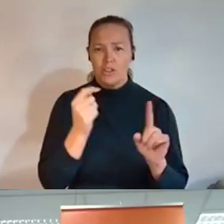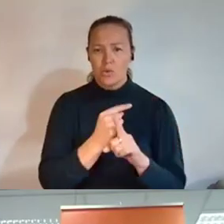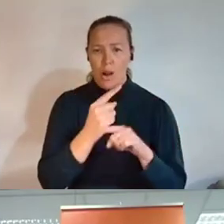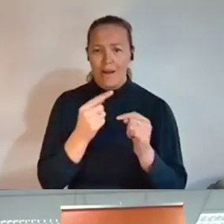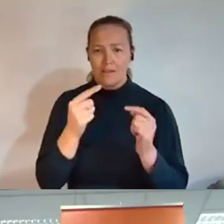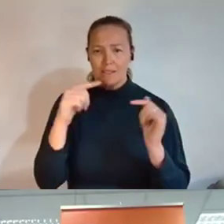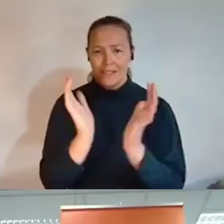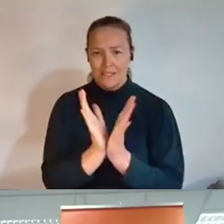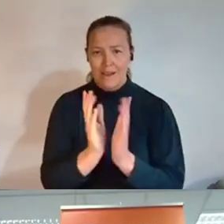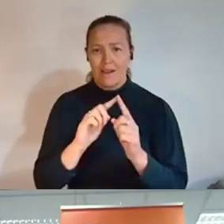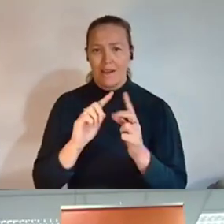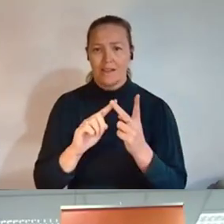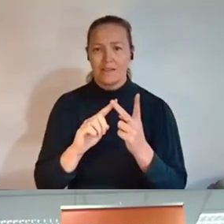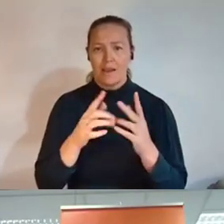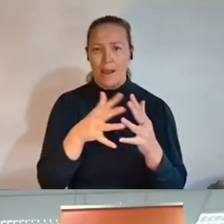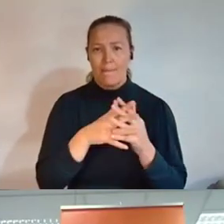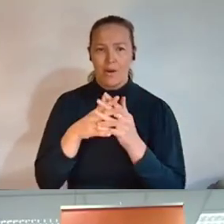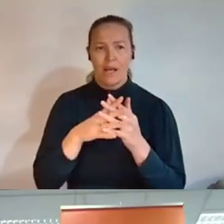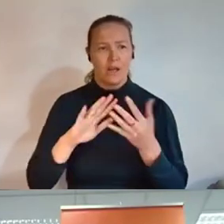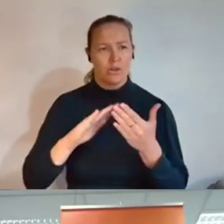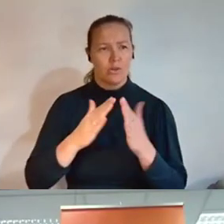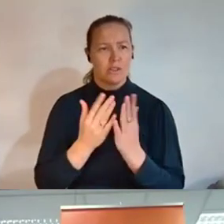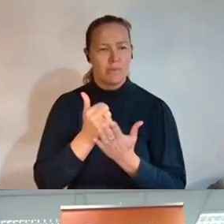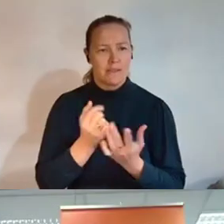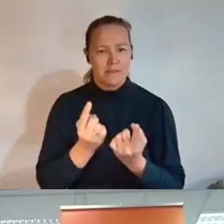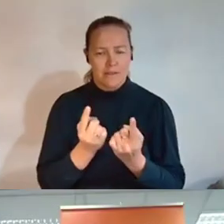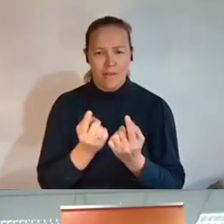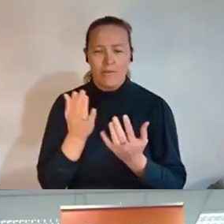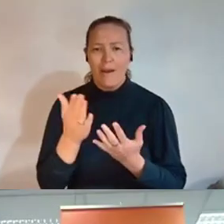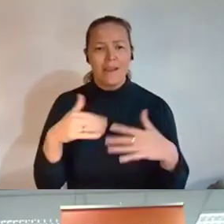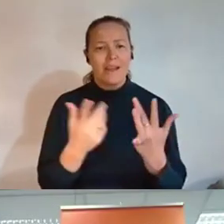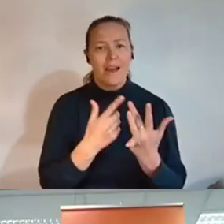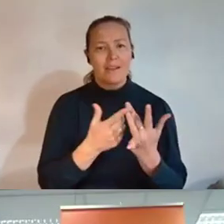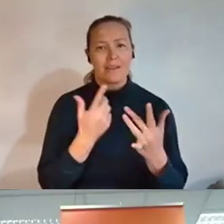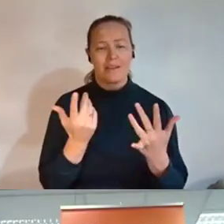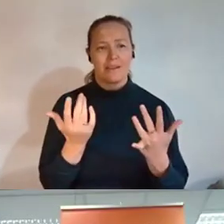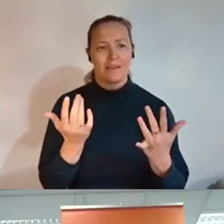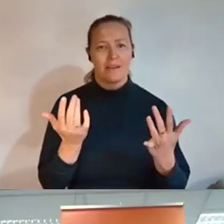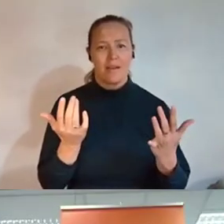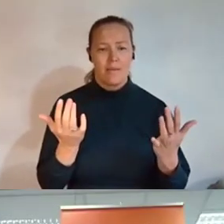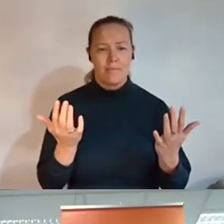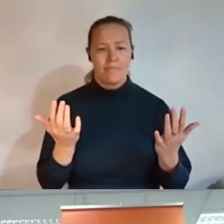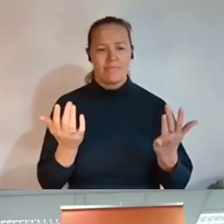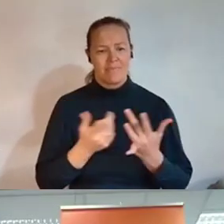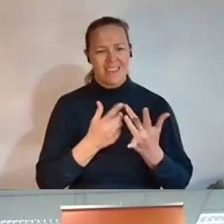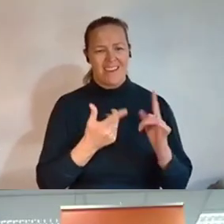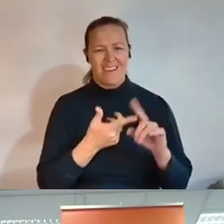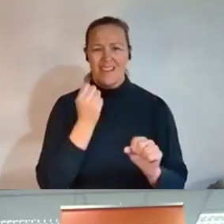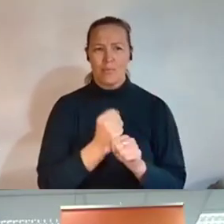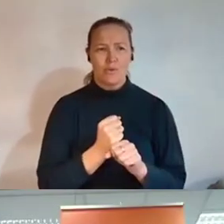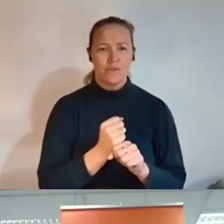America with the whole community based stuff, but are there any other, I guess, examples of